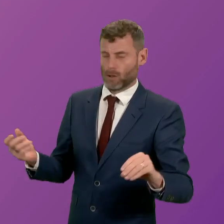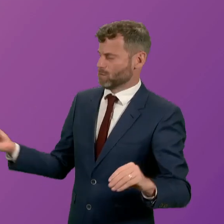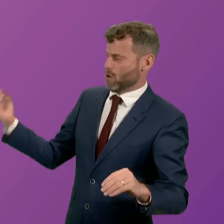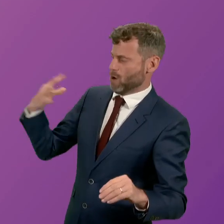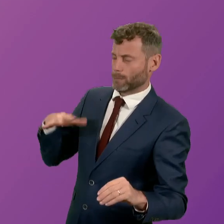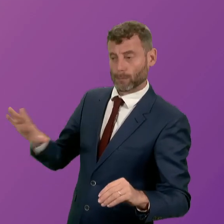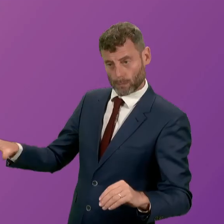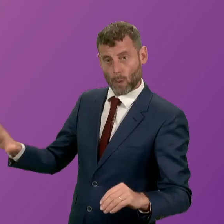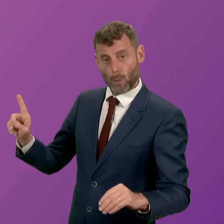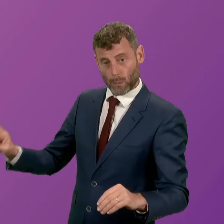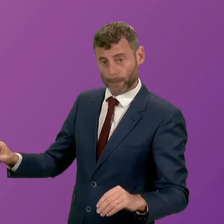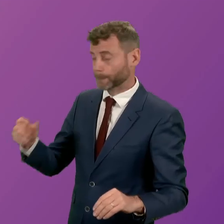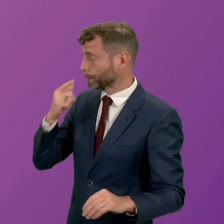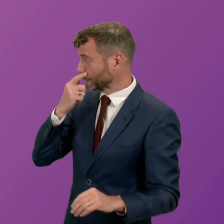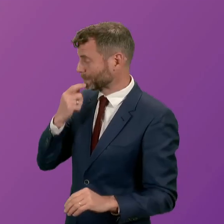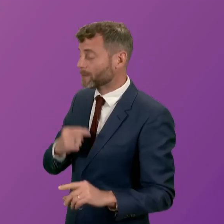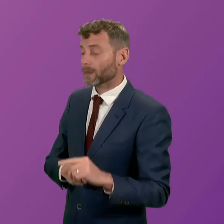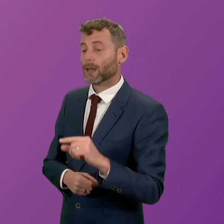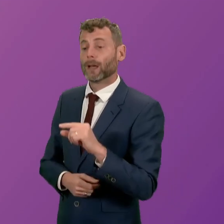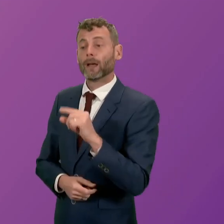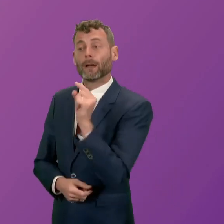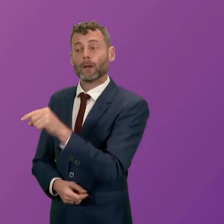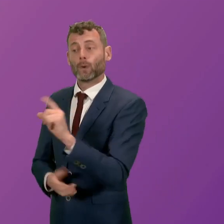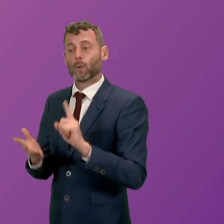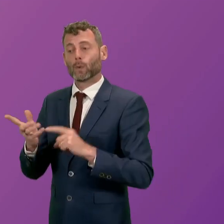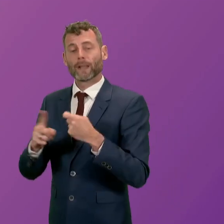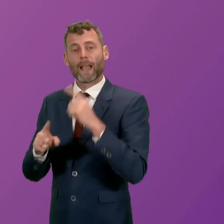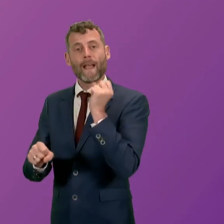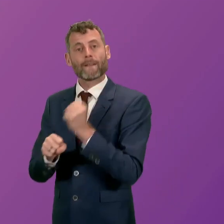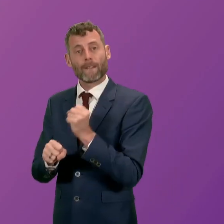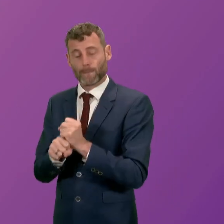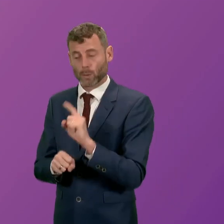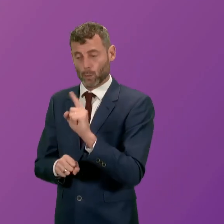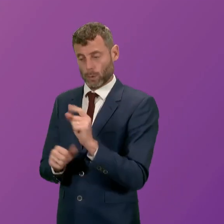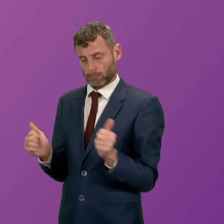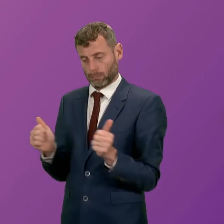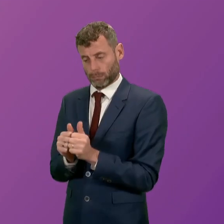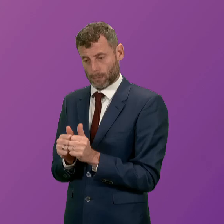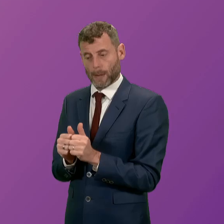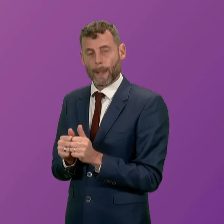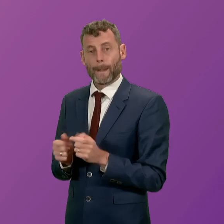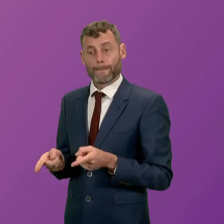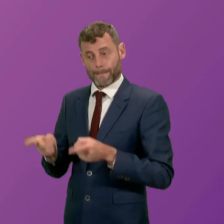Mr Ross. which is that ministers are entitled to take their full pay as members of